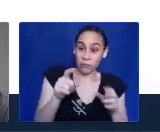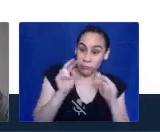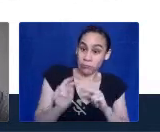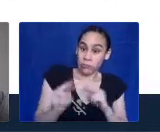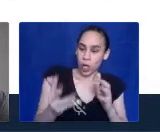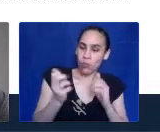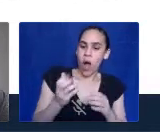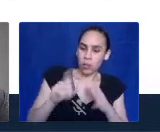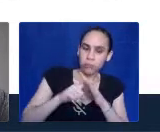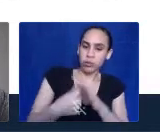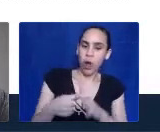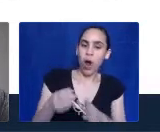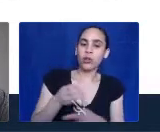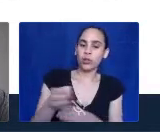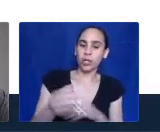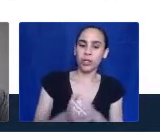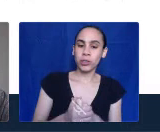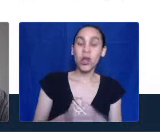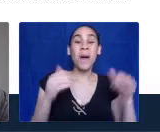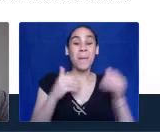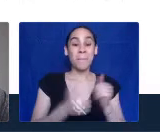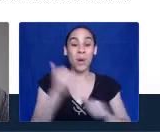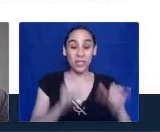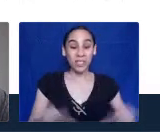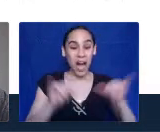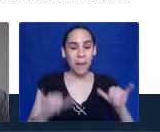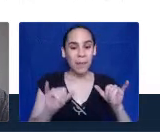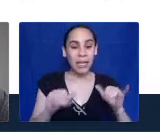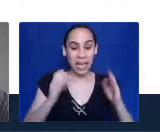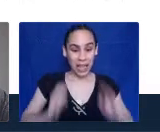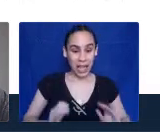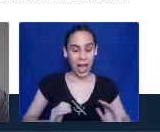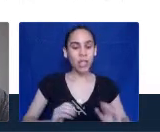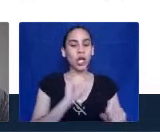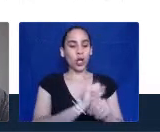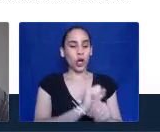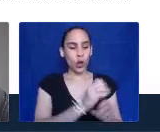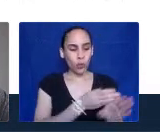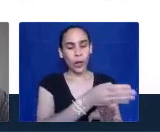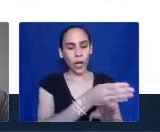are we call career changers or career transitioners right what you can do is one um when